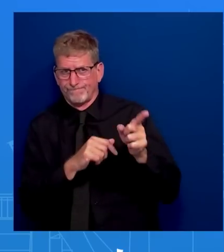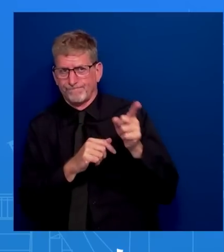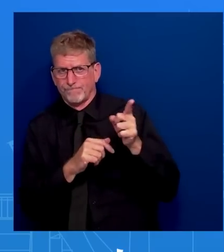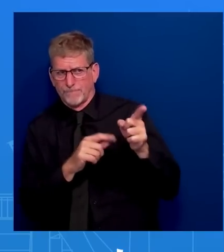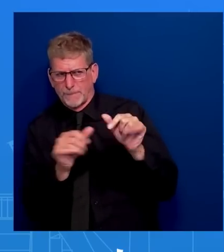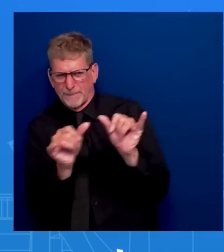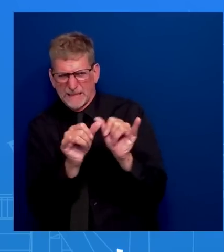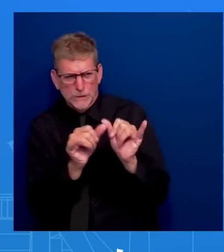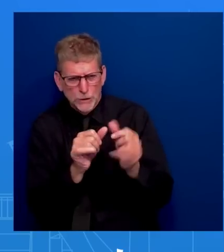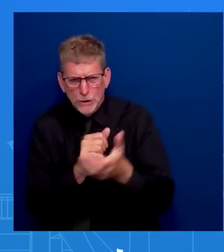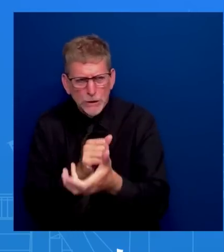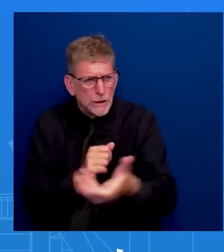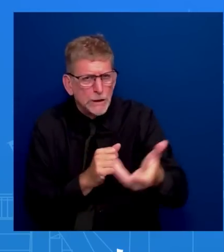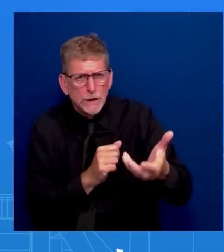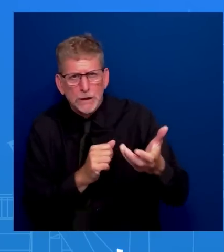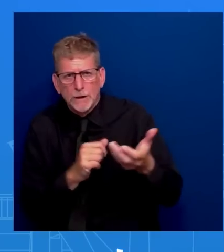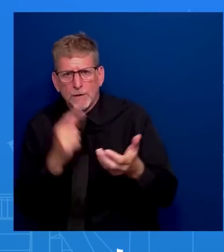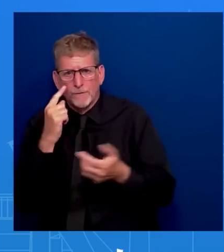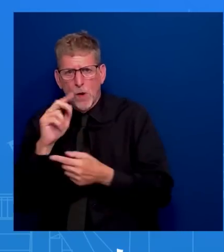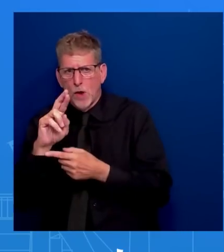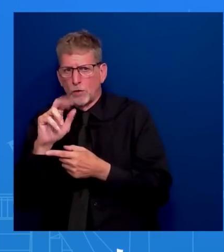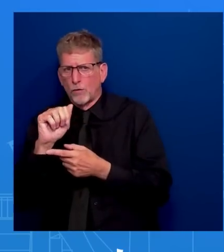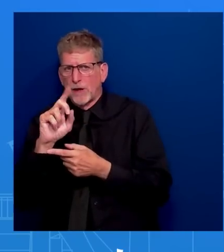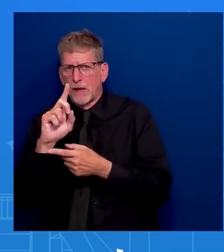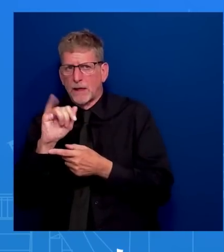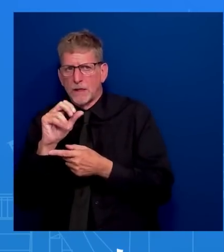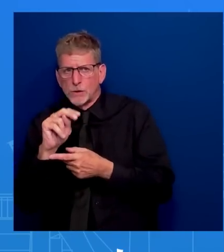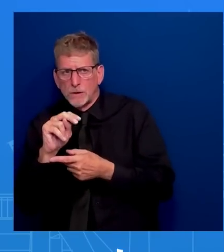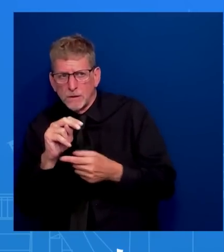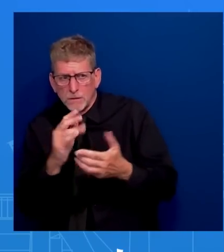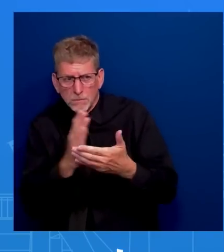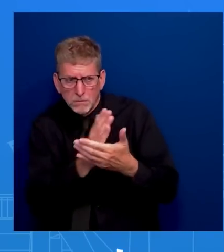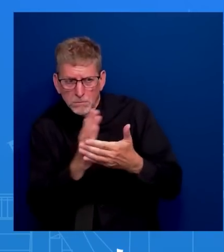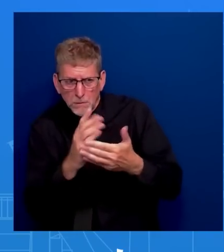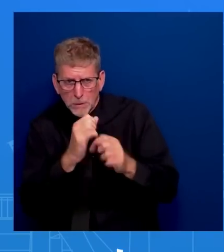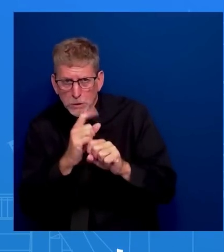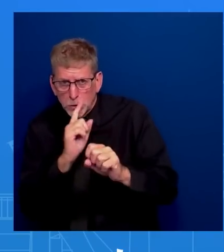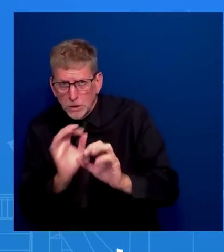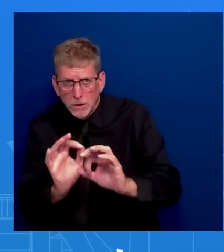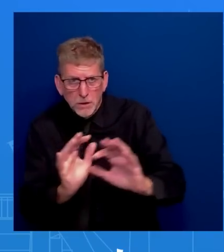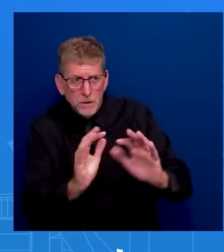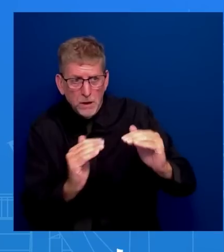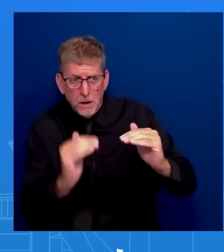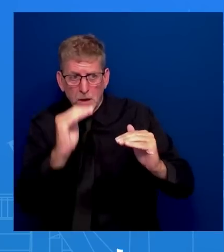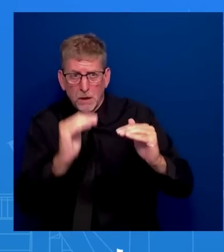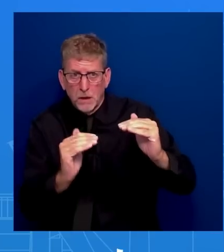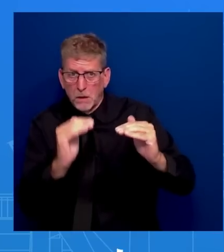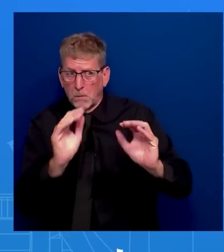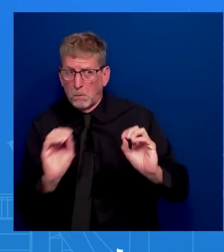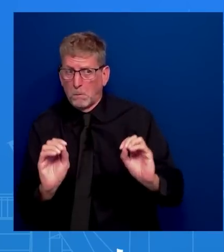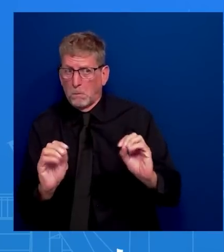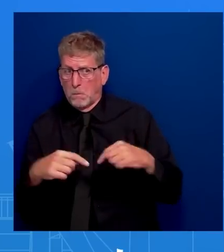of increased or abnormal radiation levels. We also are aware of reports of mistreatment of N- --